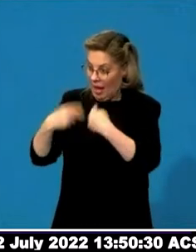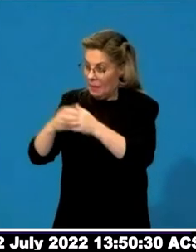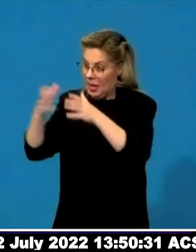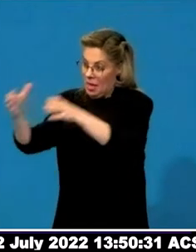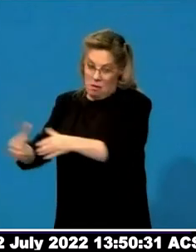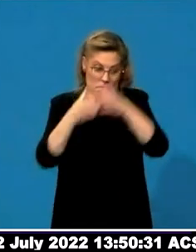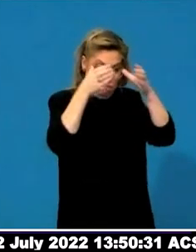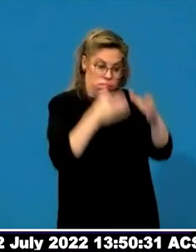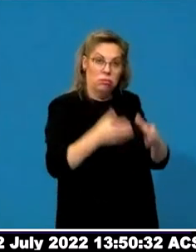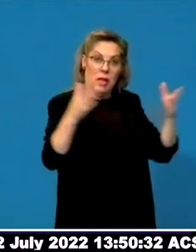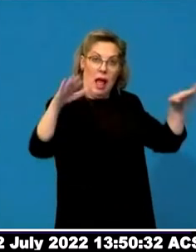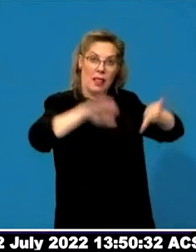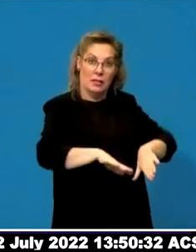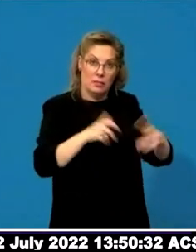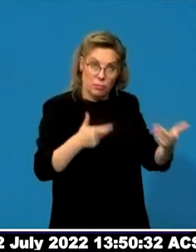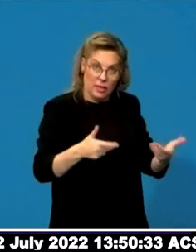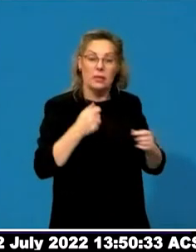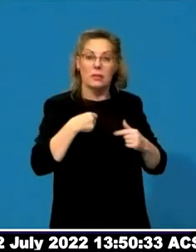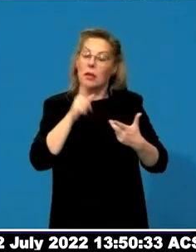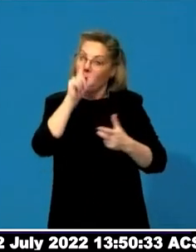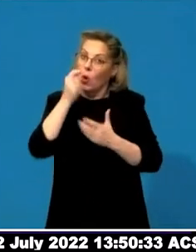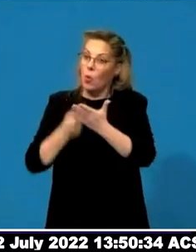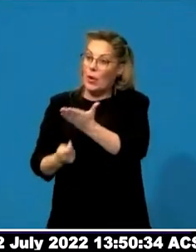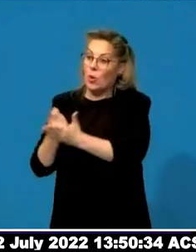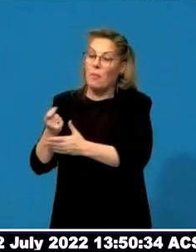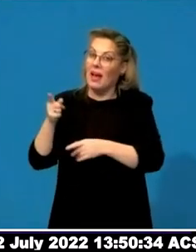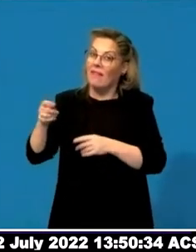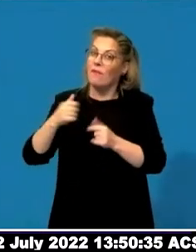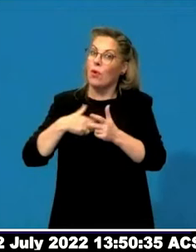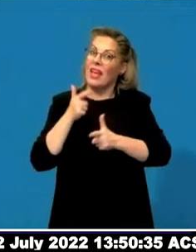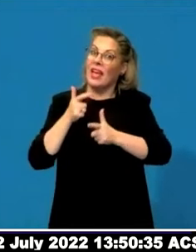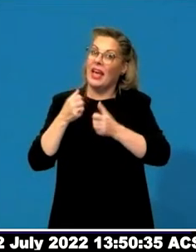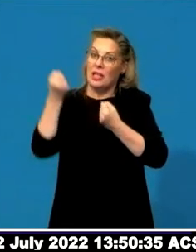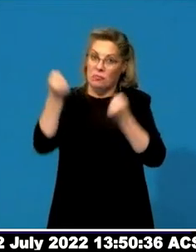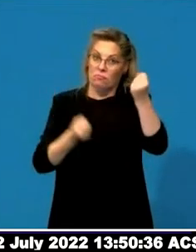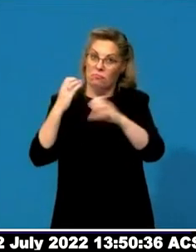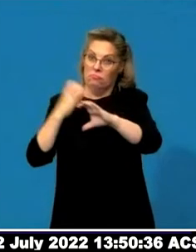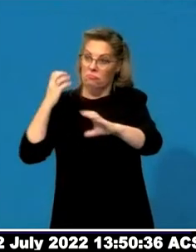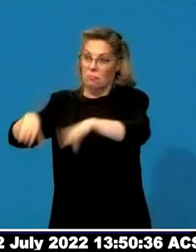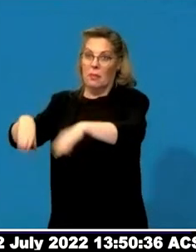now, we could pay for their transport to come into town, but we couldn't pay to accommodate them out of the plan.